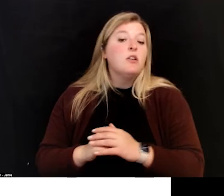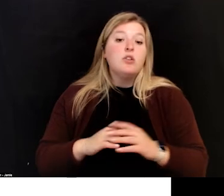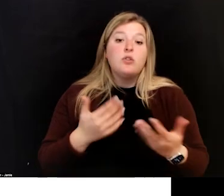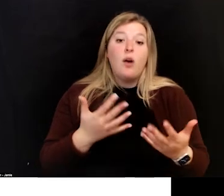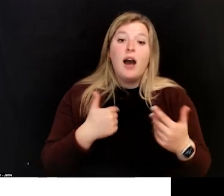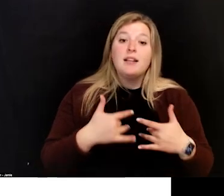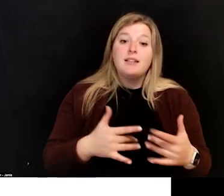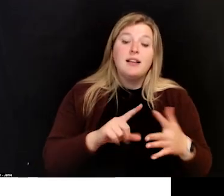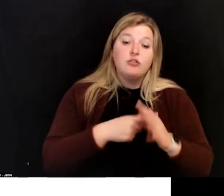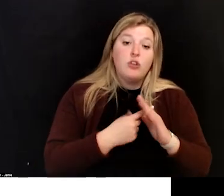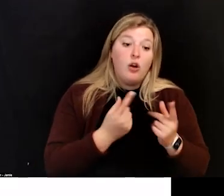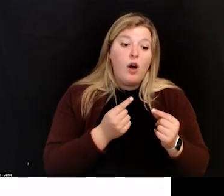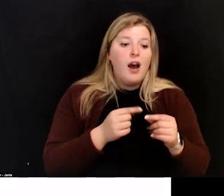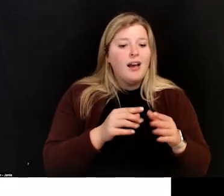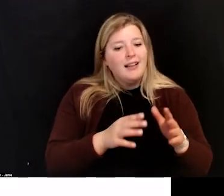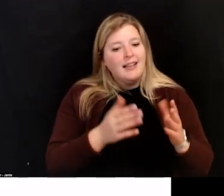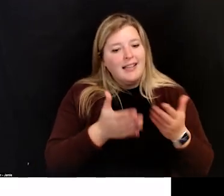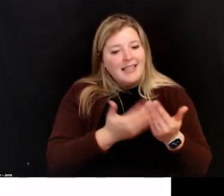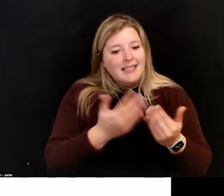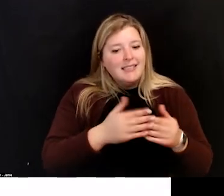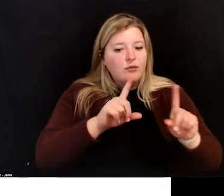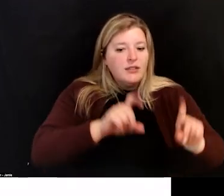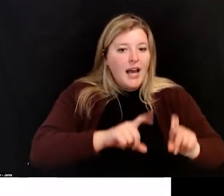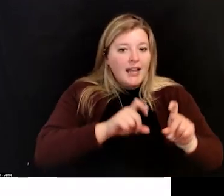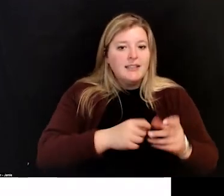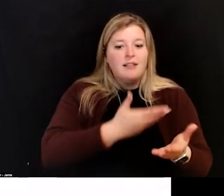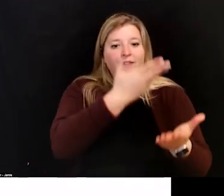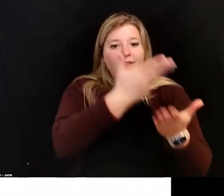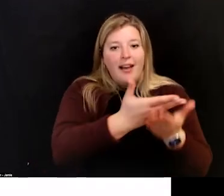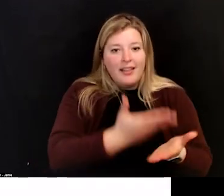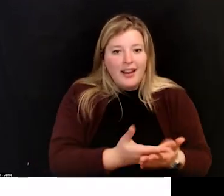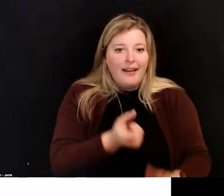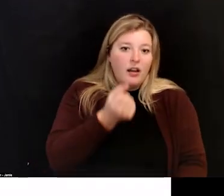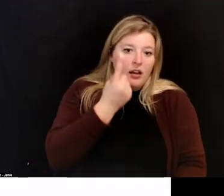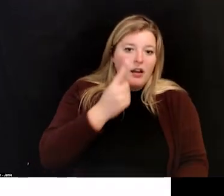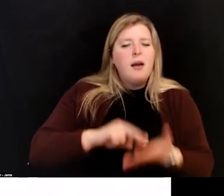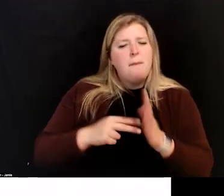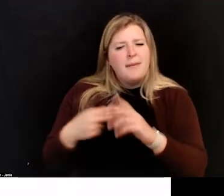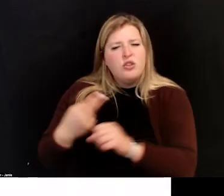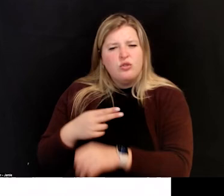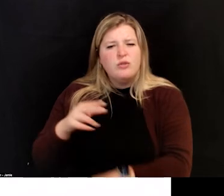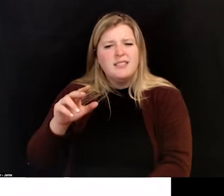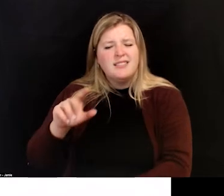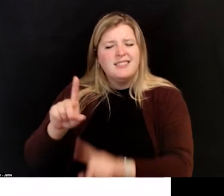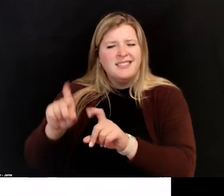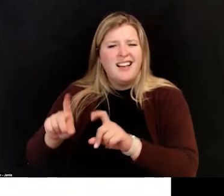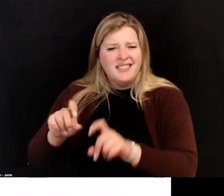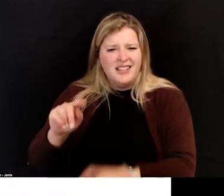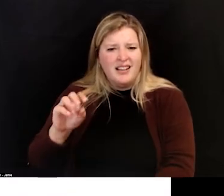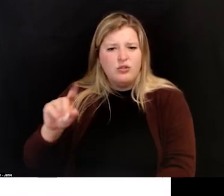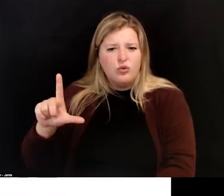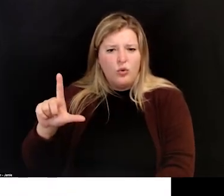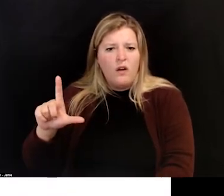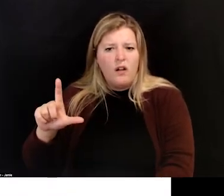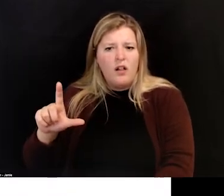to test and validate and understand so you can use a testing tool to do really comprehensive testing quickly, that's a great place.